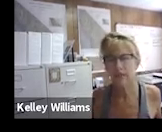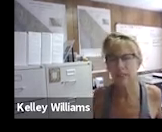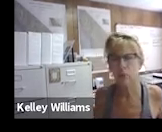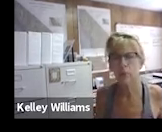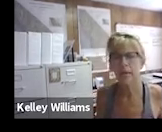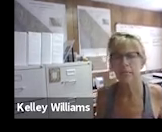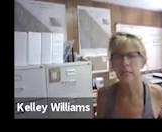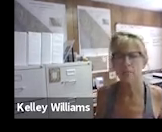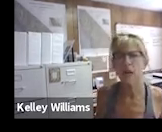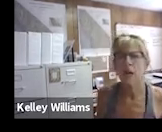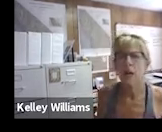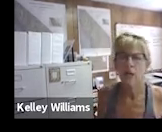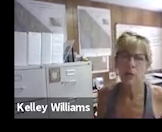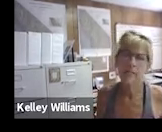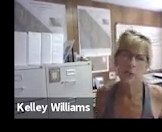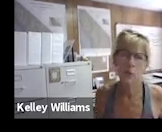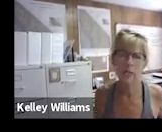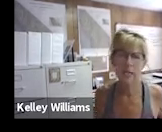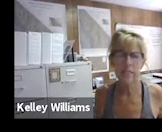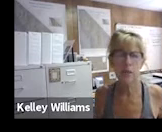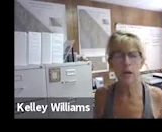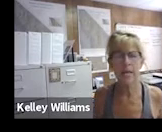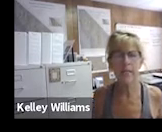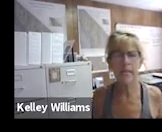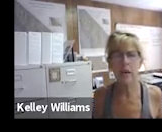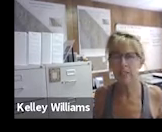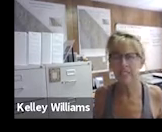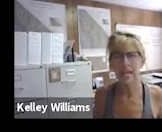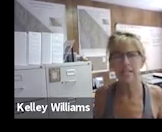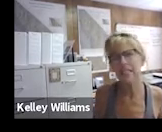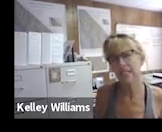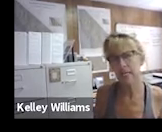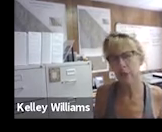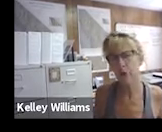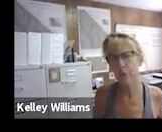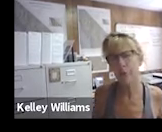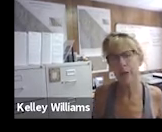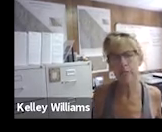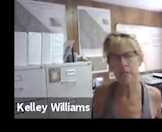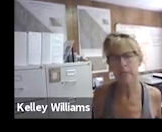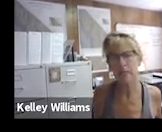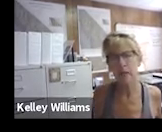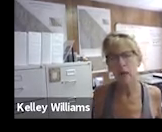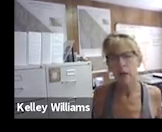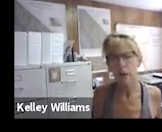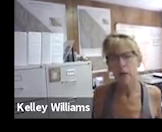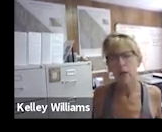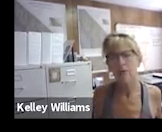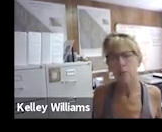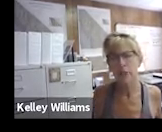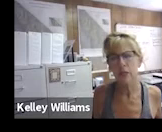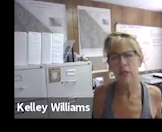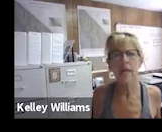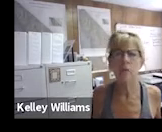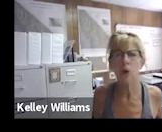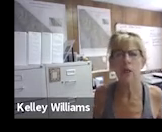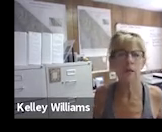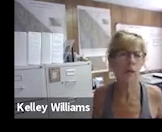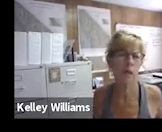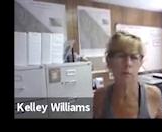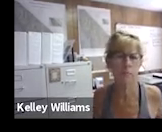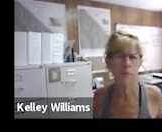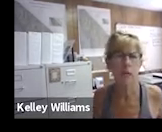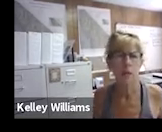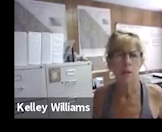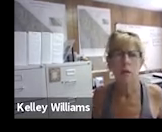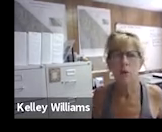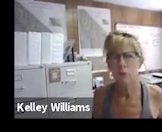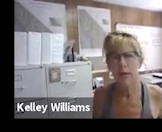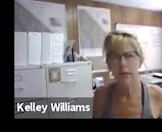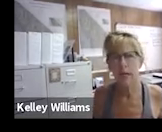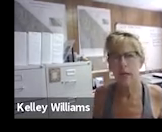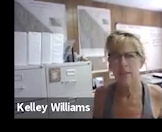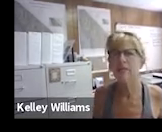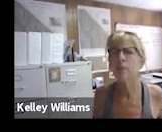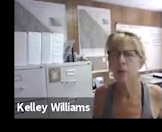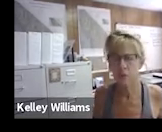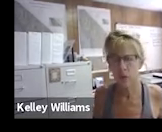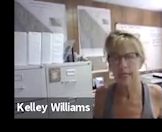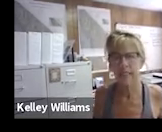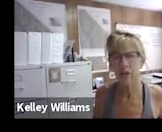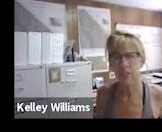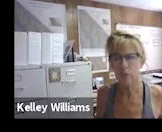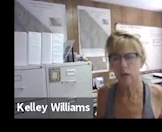Kelley Williams: I think the next slide maybe shows a picture of one of the activities where we had some grade school kids that were handing out to set disaster preparedness information and the rocket.